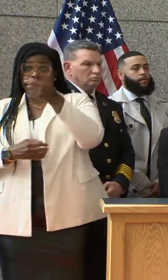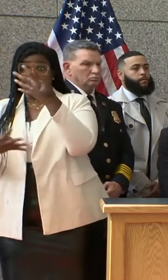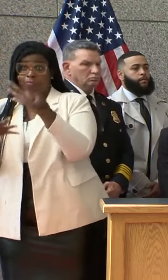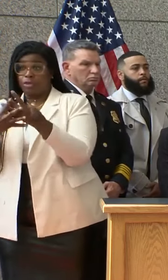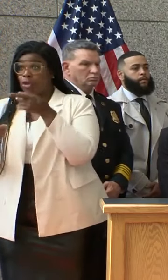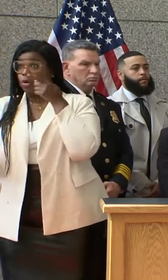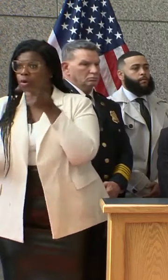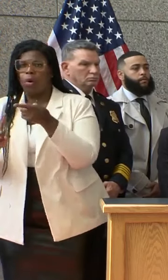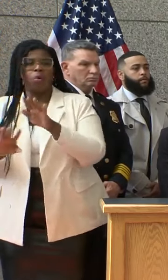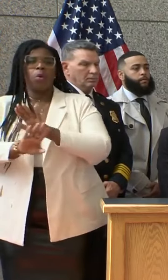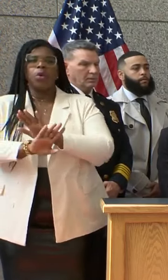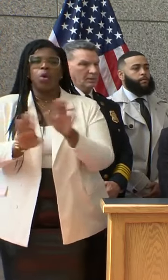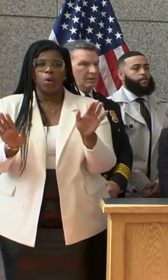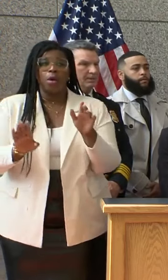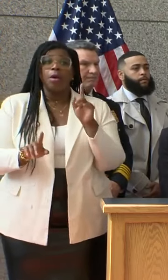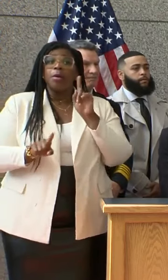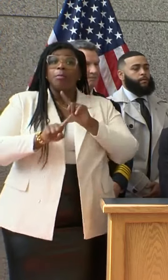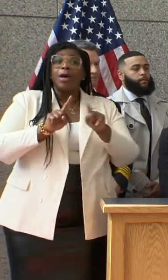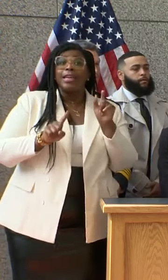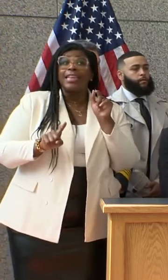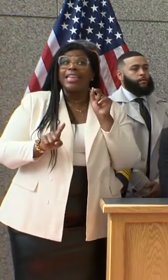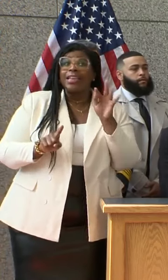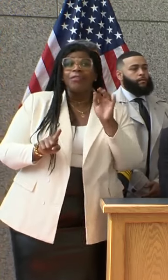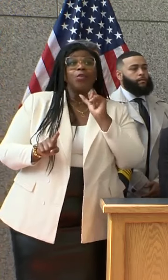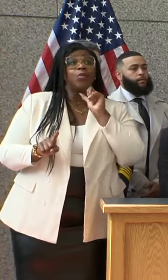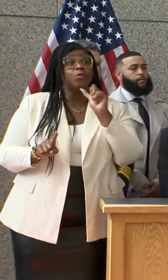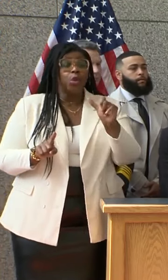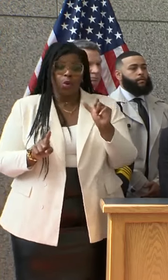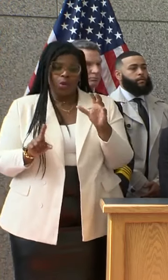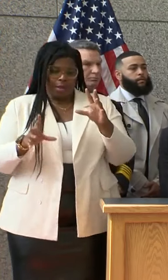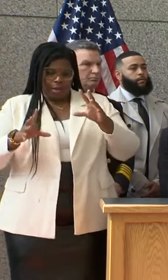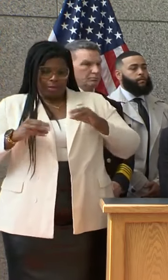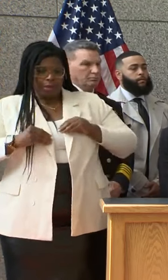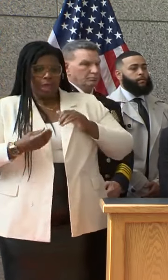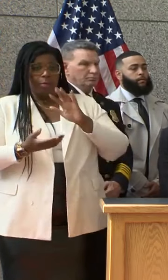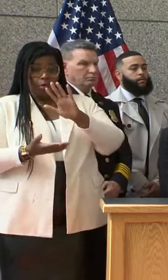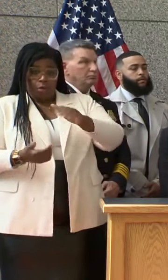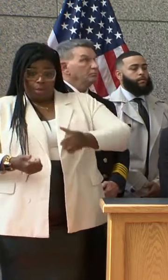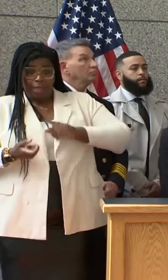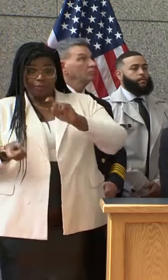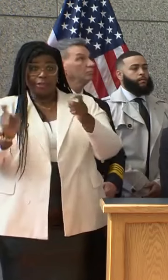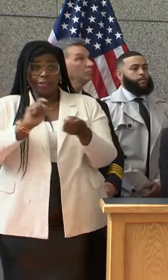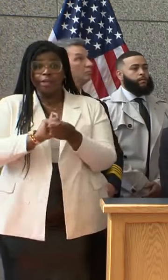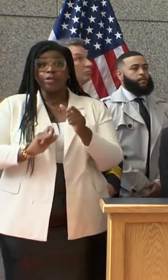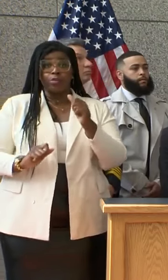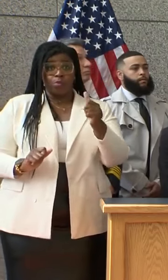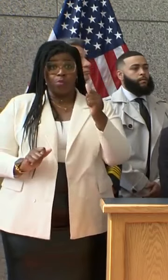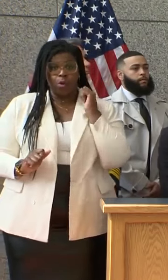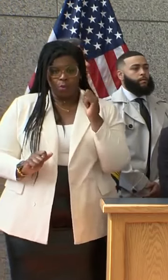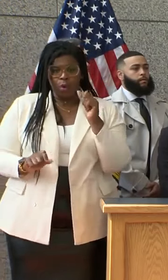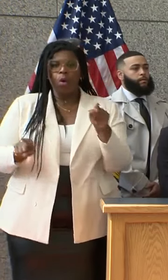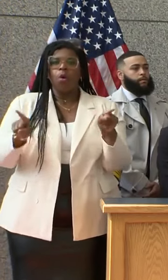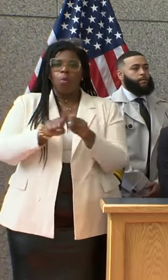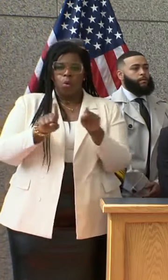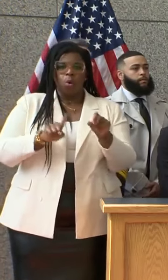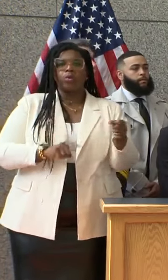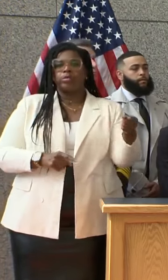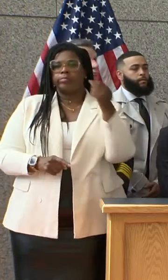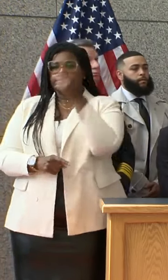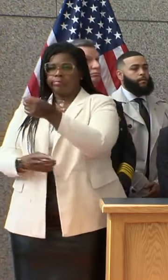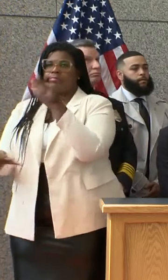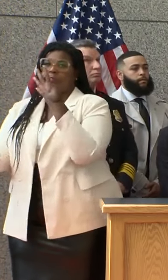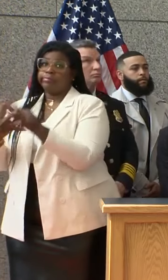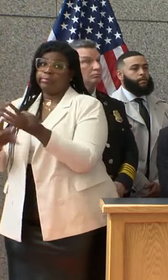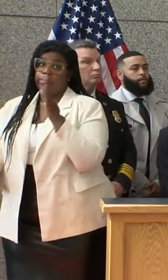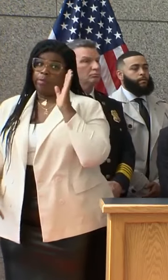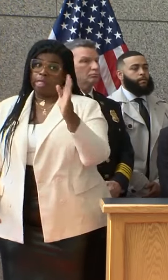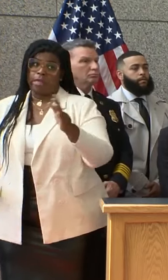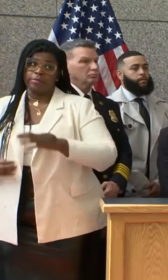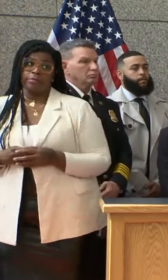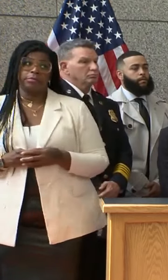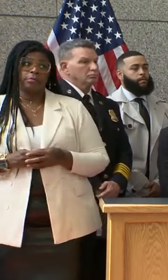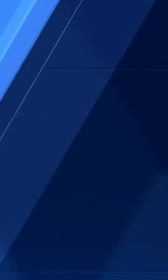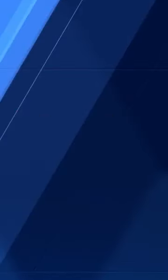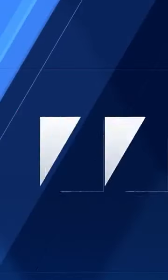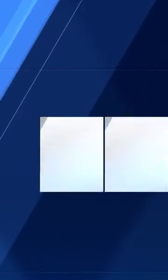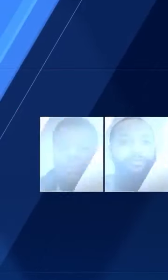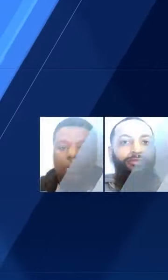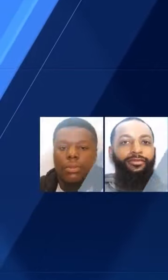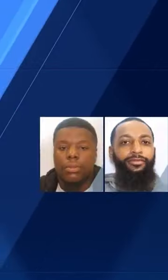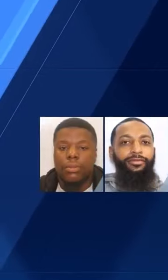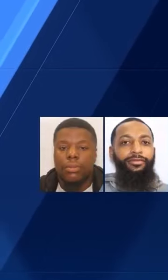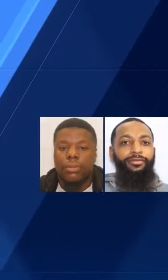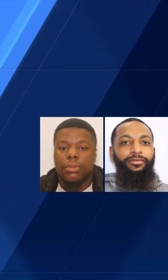SENDING YOUNG MEN TO PRISON IS NOT OUR GOAL, BUT IF YOU DO NOT TAKE US UP, IF YOU DO NOT CHANGE YOUR LIFE, THIS WILL ALSO HAPPEN TO YOU.